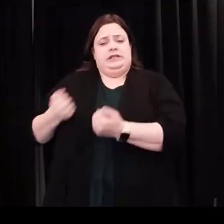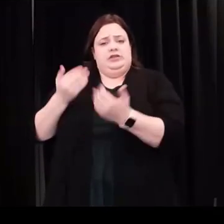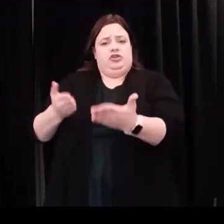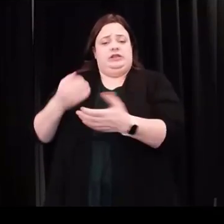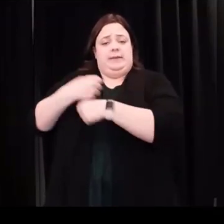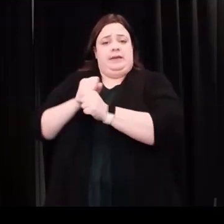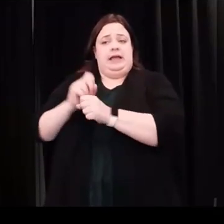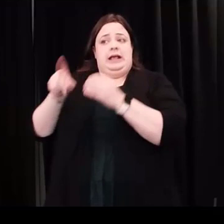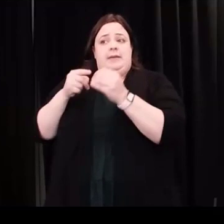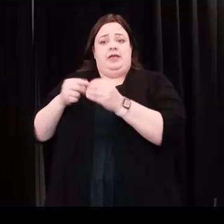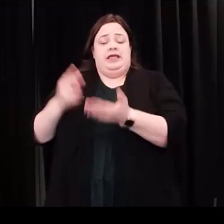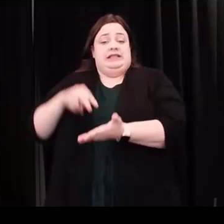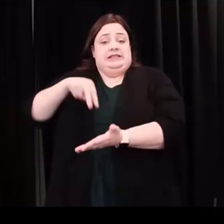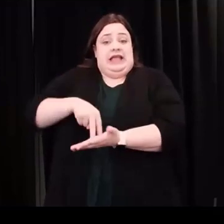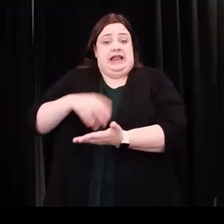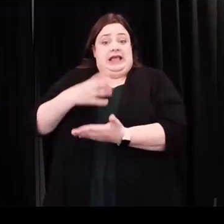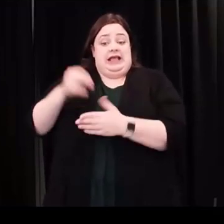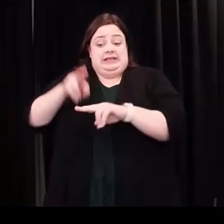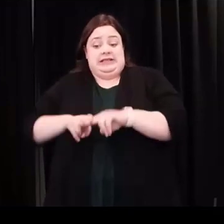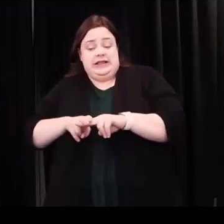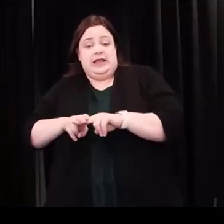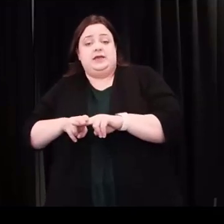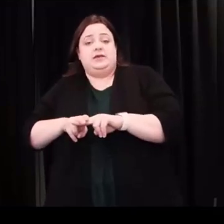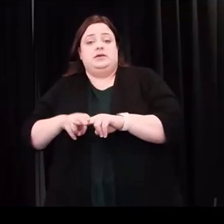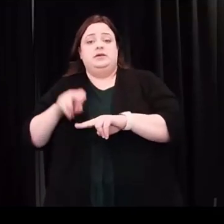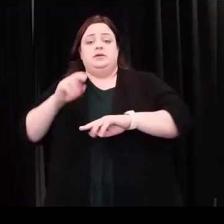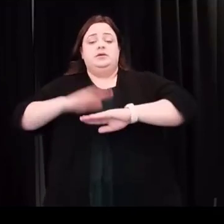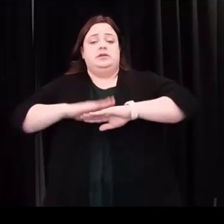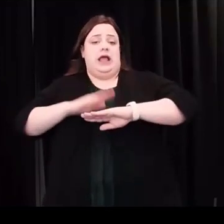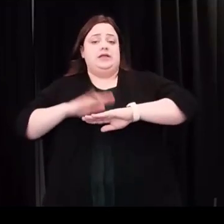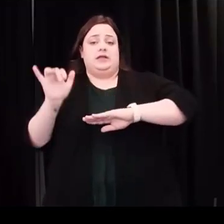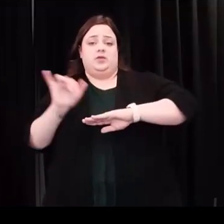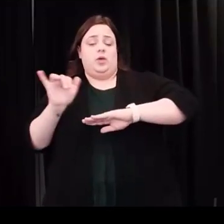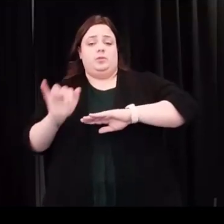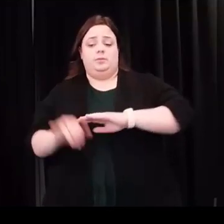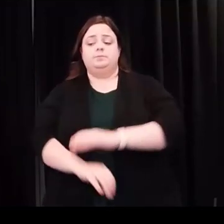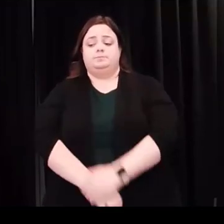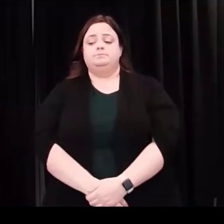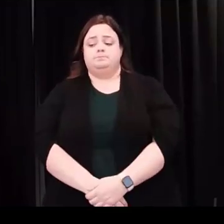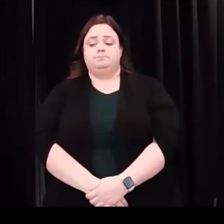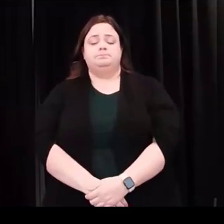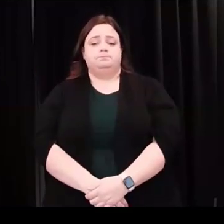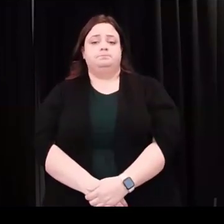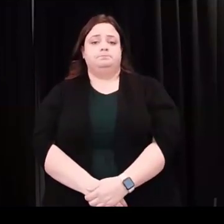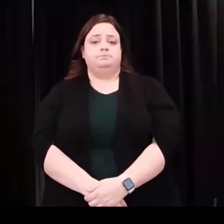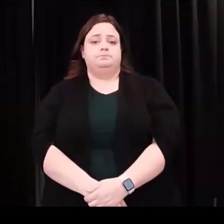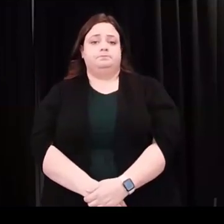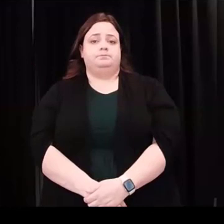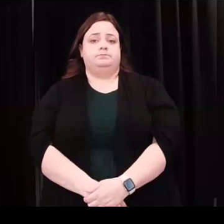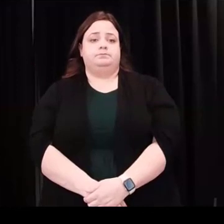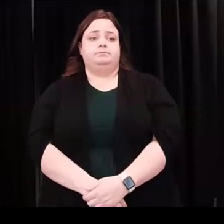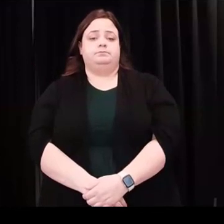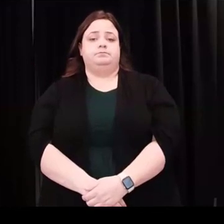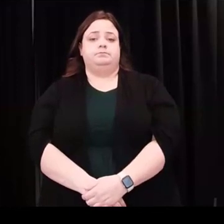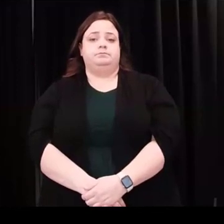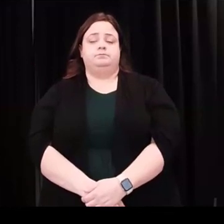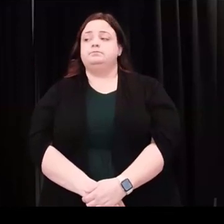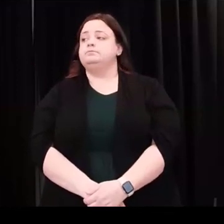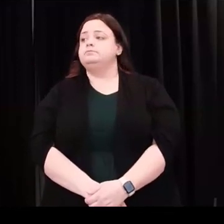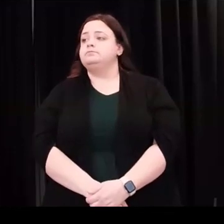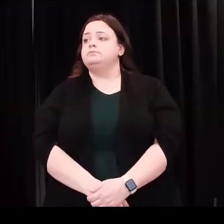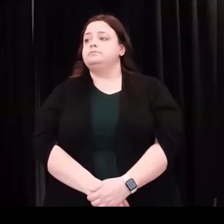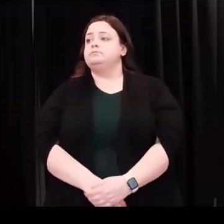about the standing and seated desk. A desk that changes levels could be beneficial. Chat?